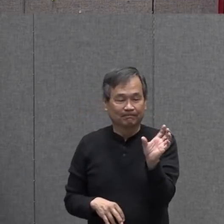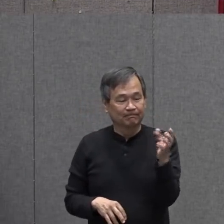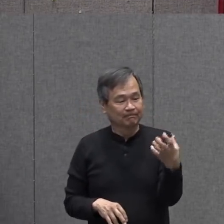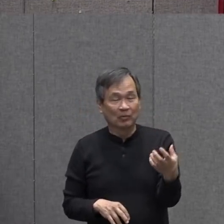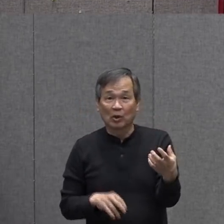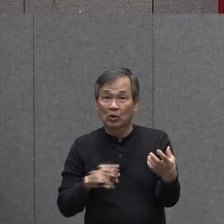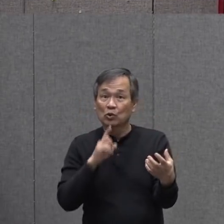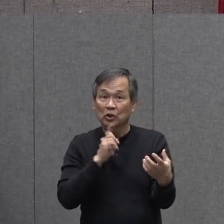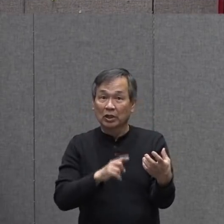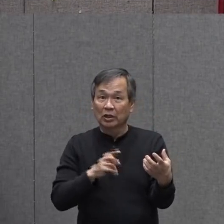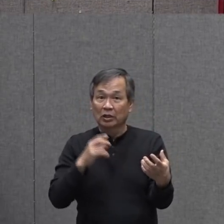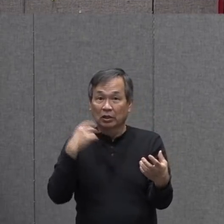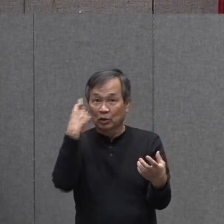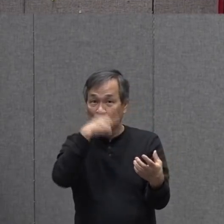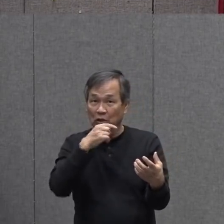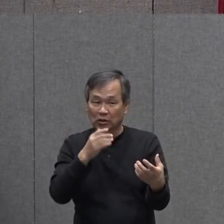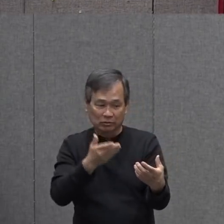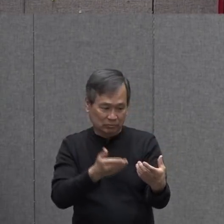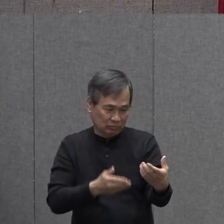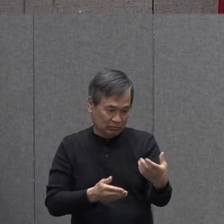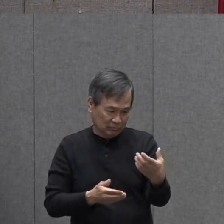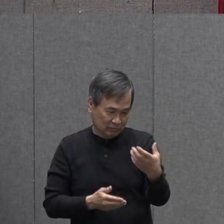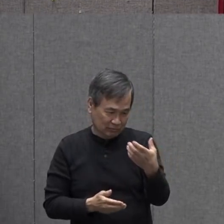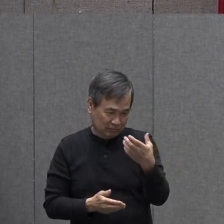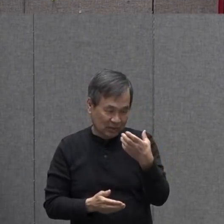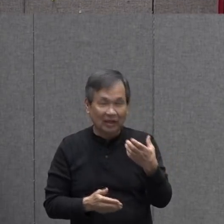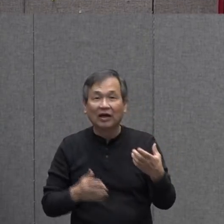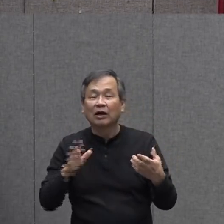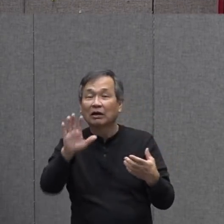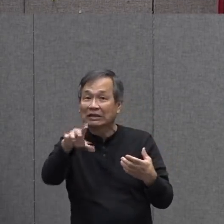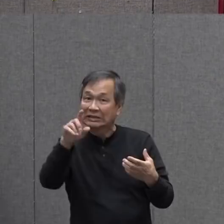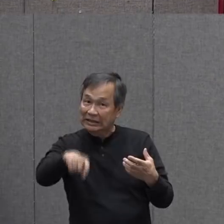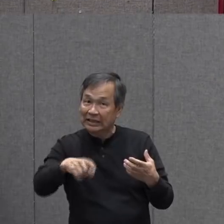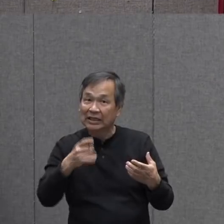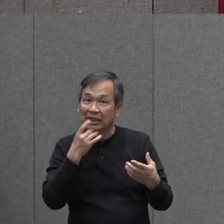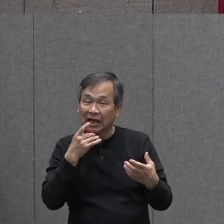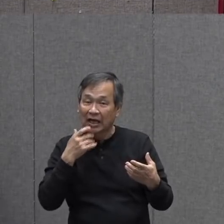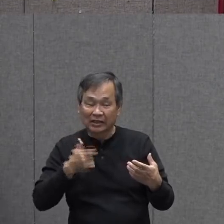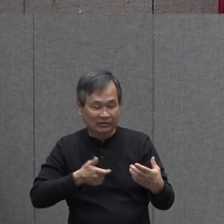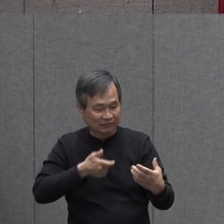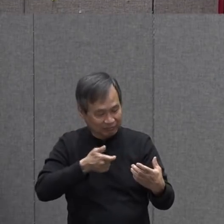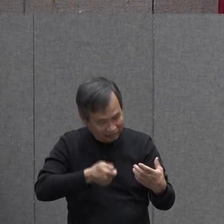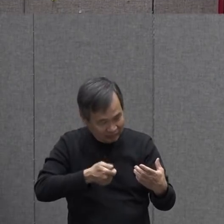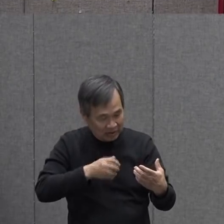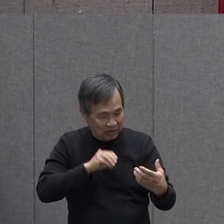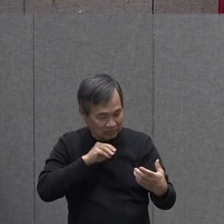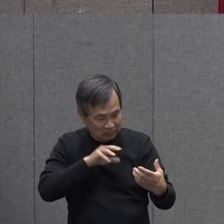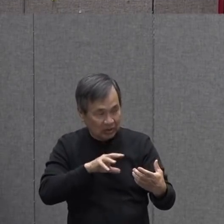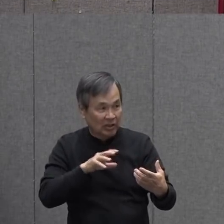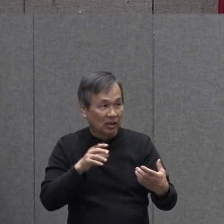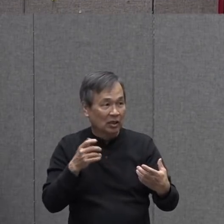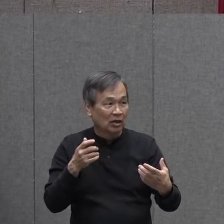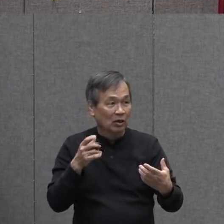I have this flashlight, and if I take off the top, you see as I'm twisting it the light turns on